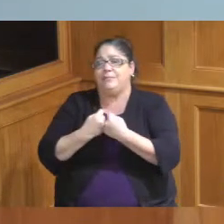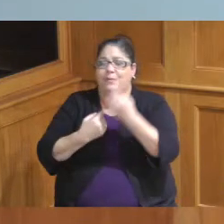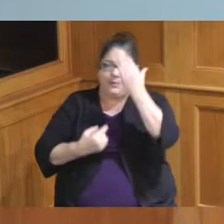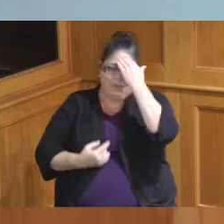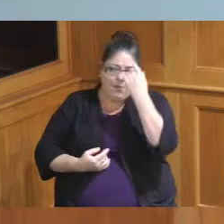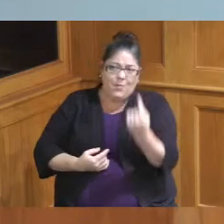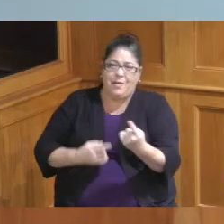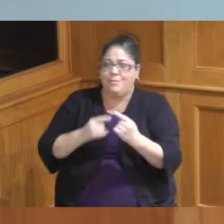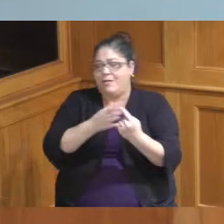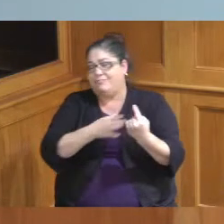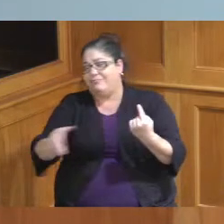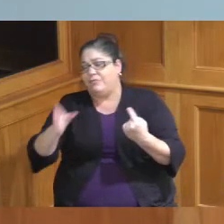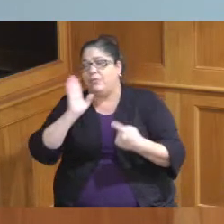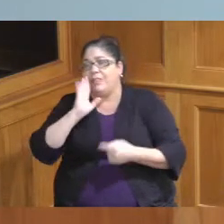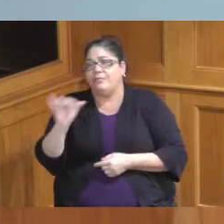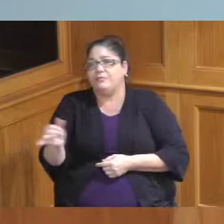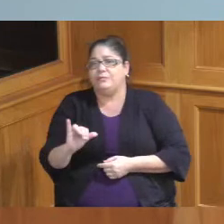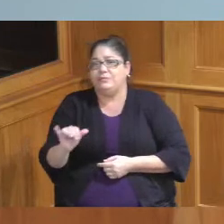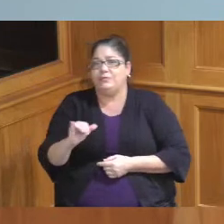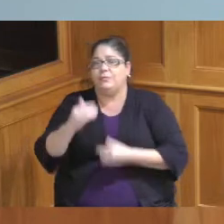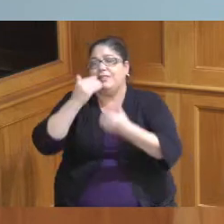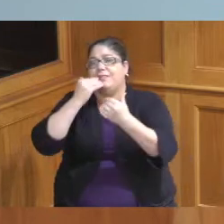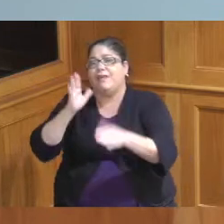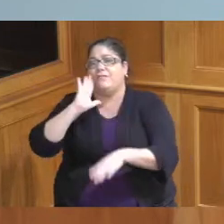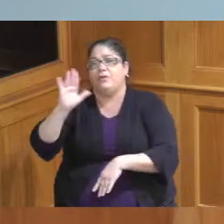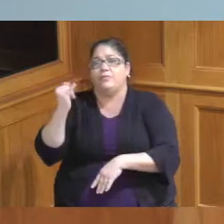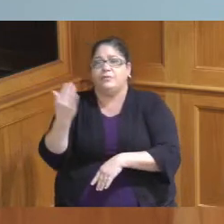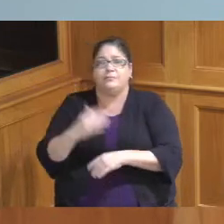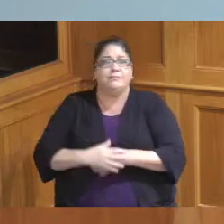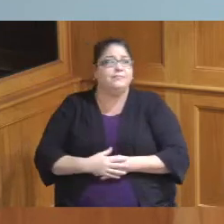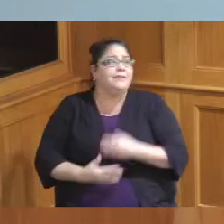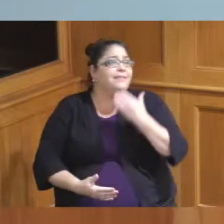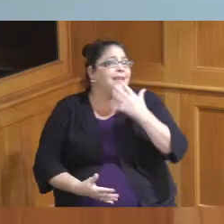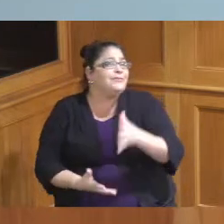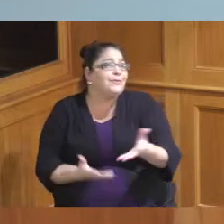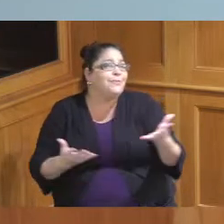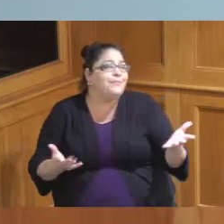job and we're very very grateful that you're doing it thank you so much we love what we do